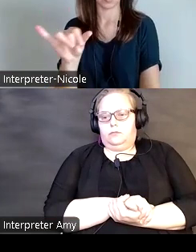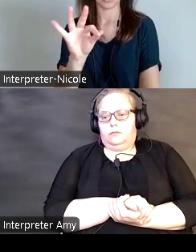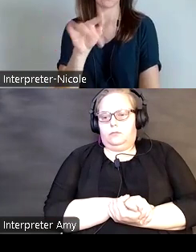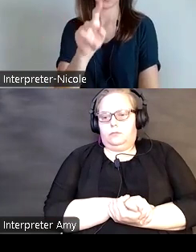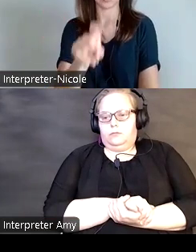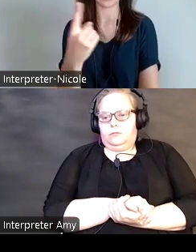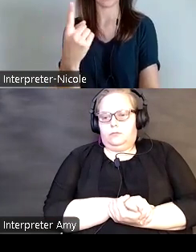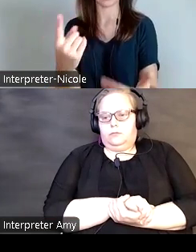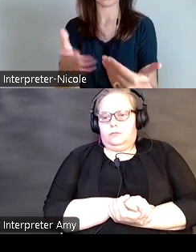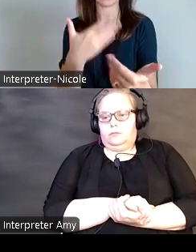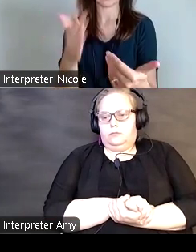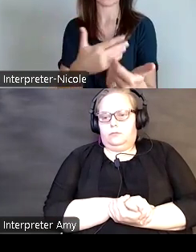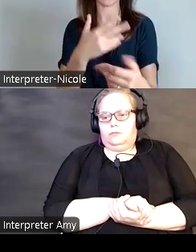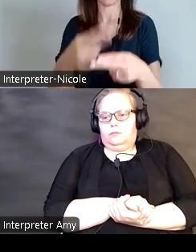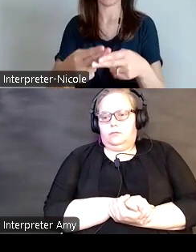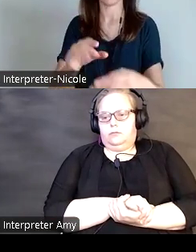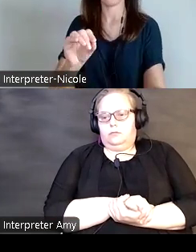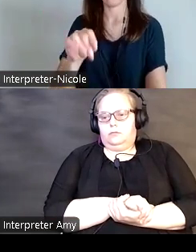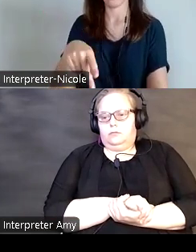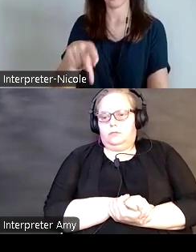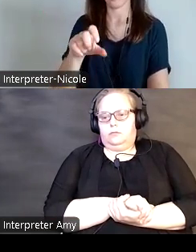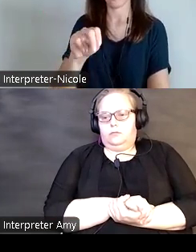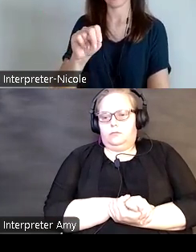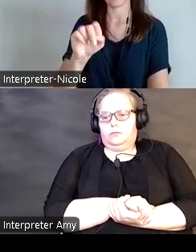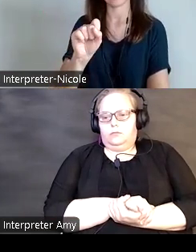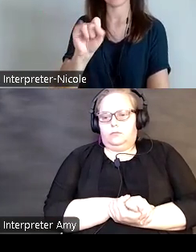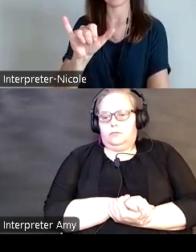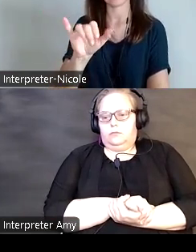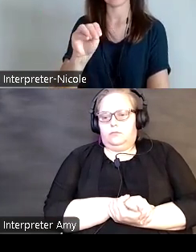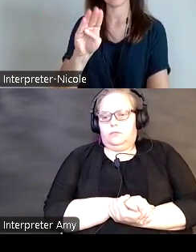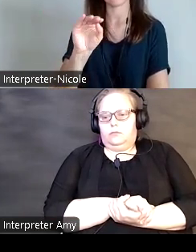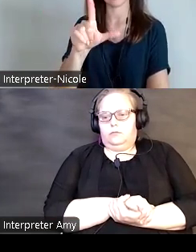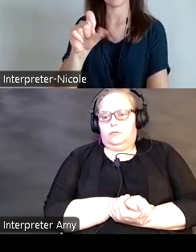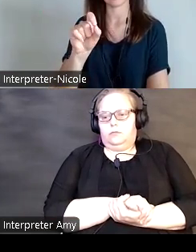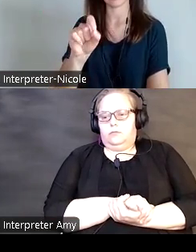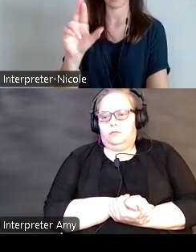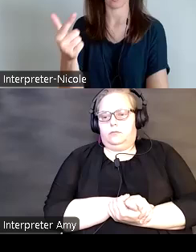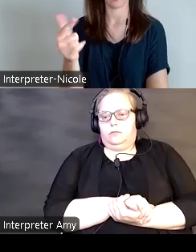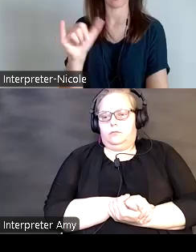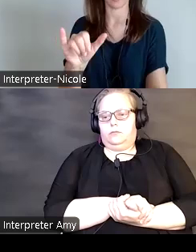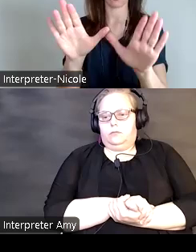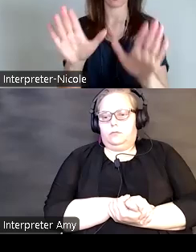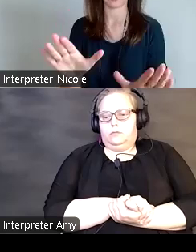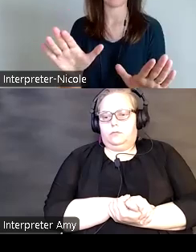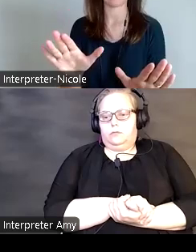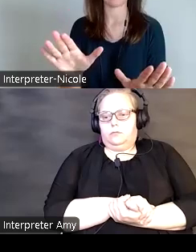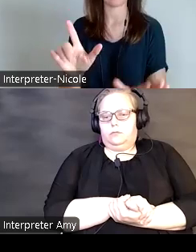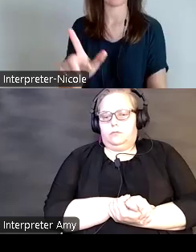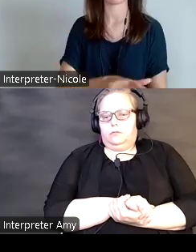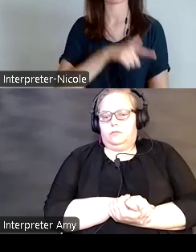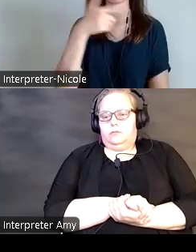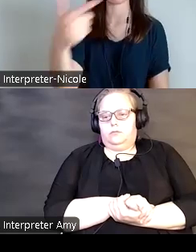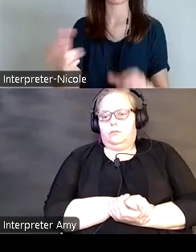easy called OpenSymbols.org that's great. And one of my favorites is LessonPix.